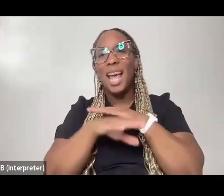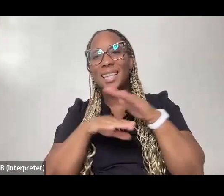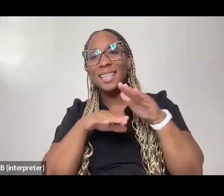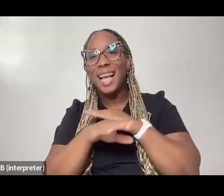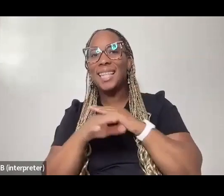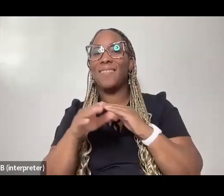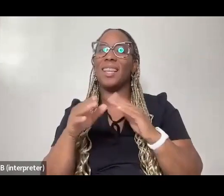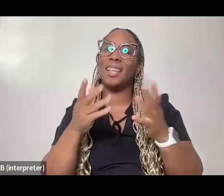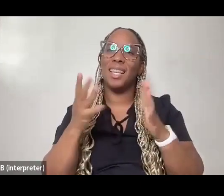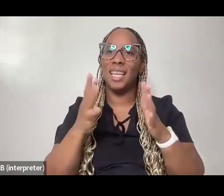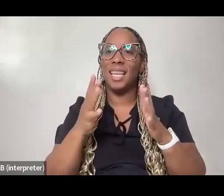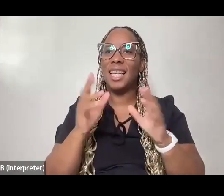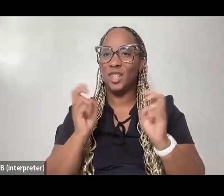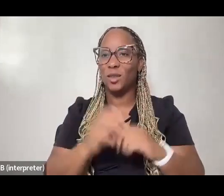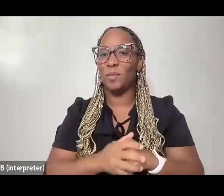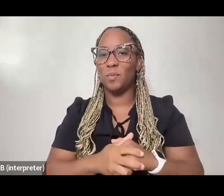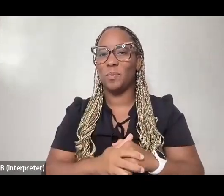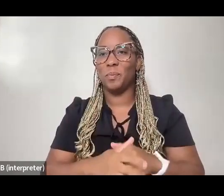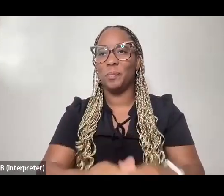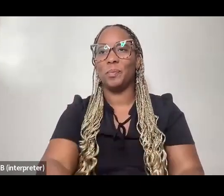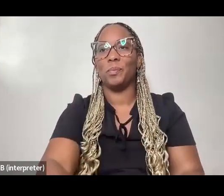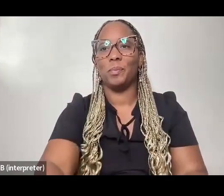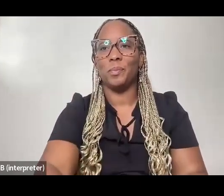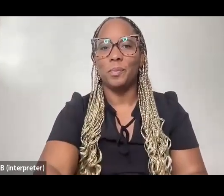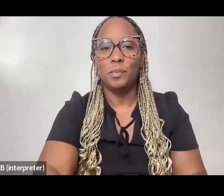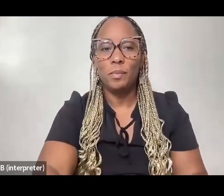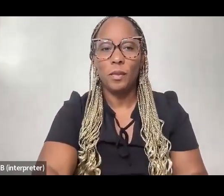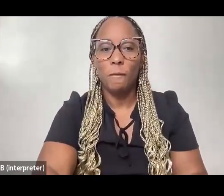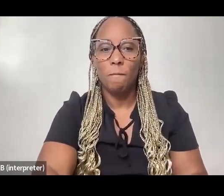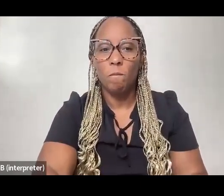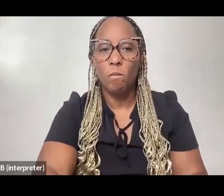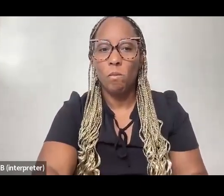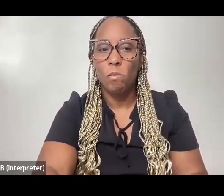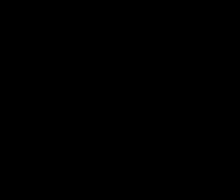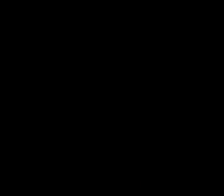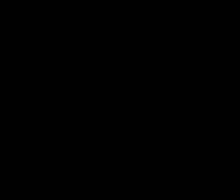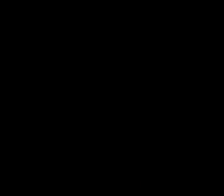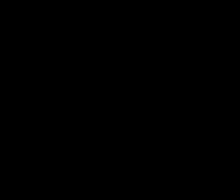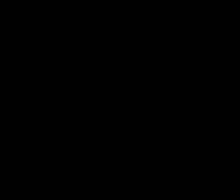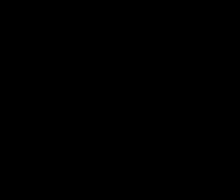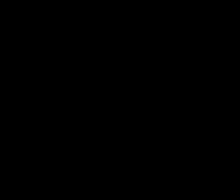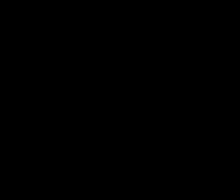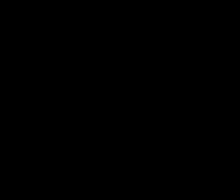come in there. So a couple of things that he could do to help alleviate some of those accessibility concerns.